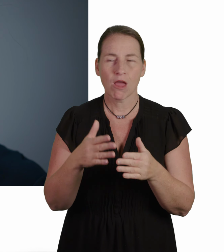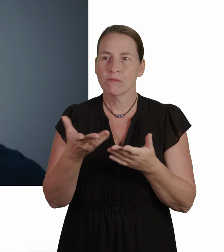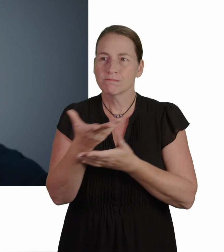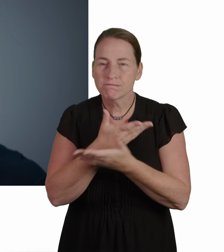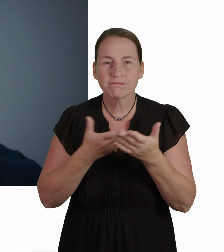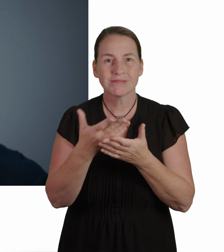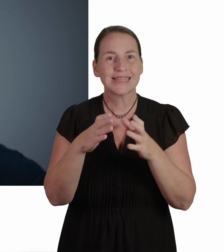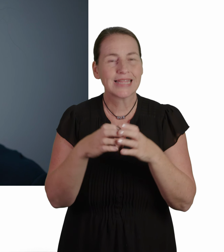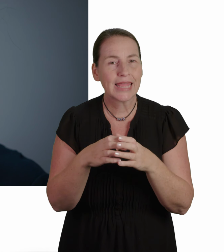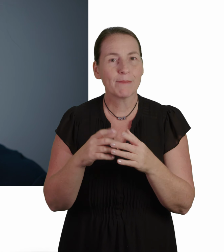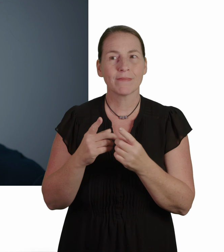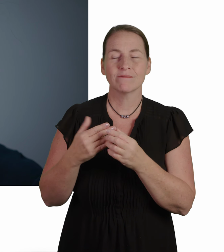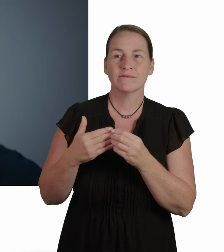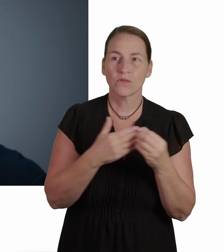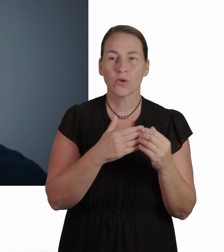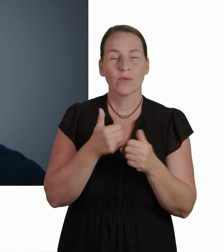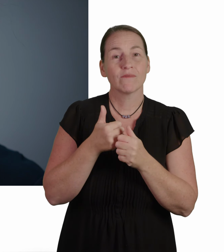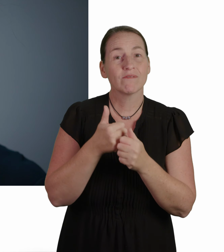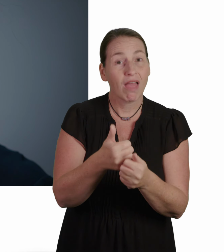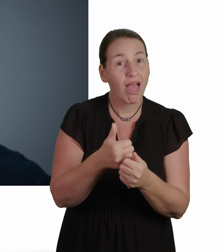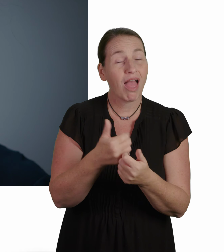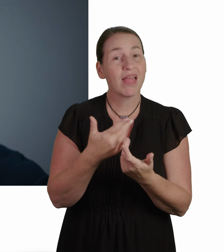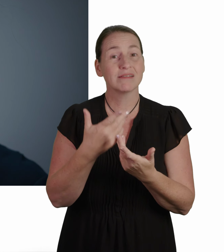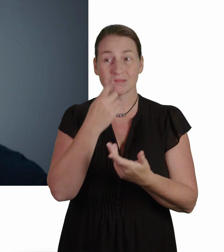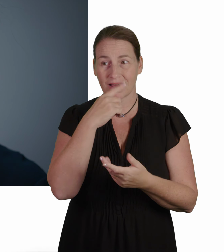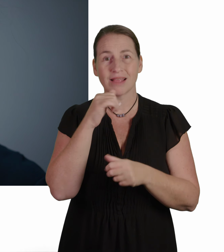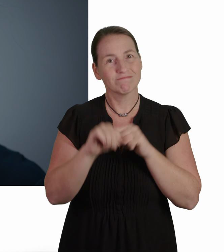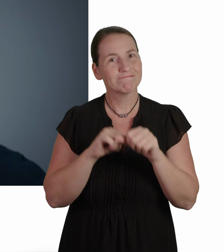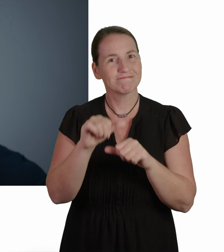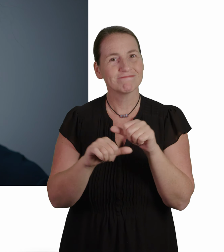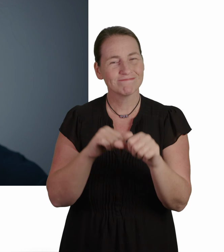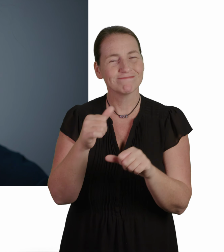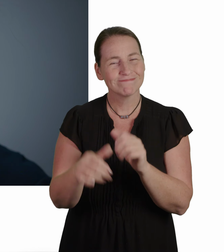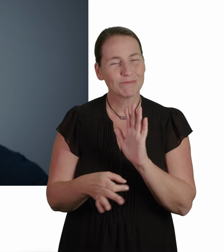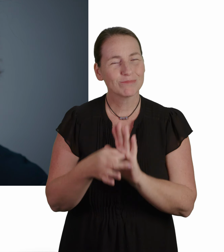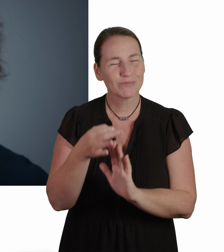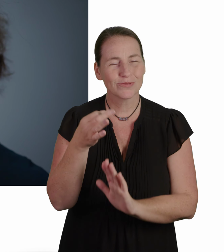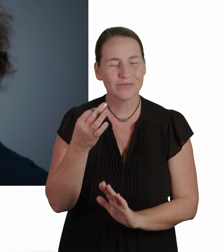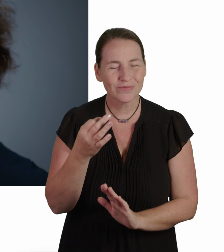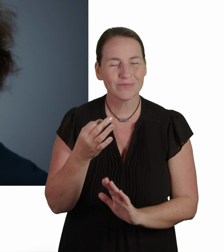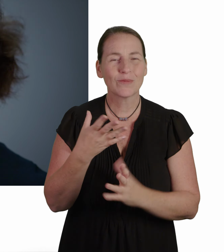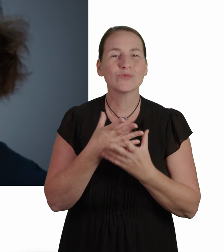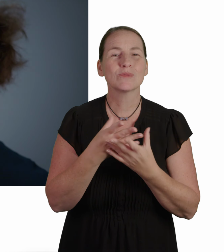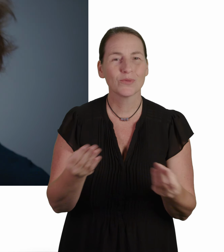and the advice that we give, they tend to move along their journey more smoothly.